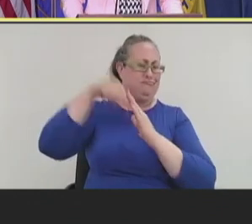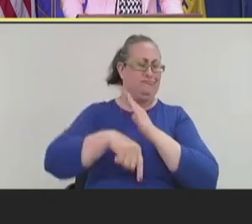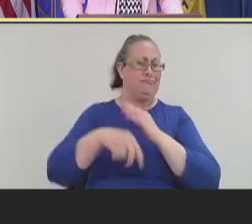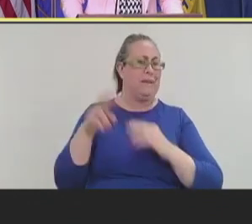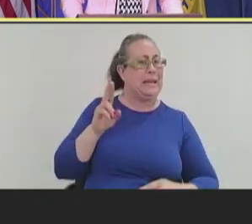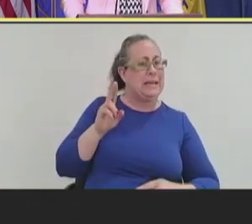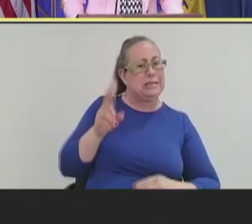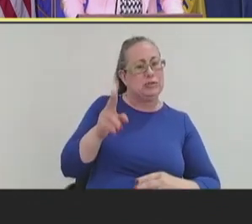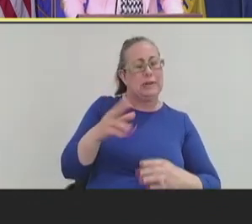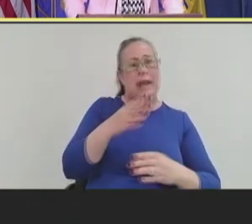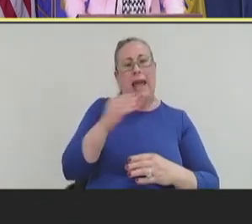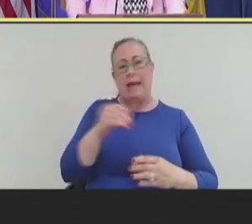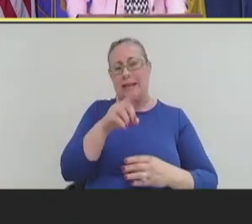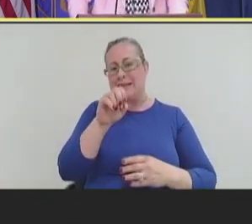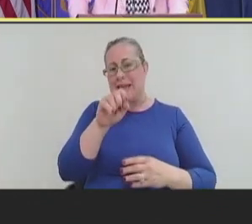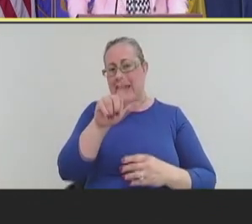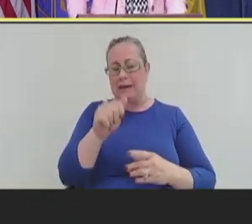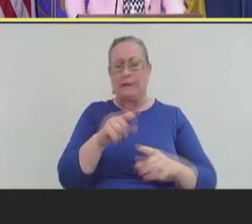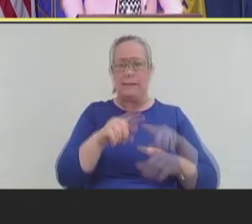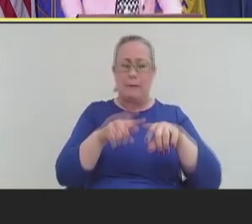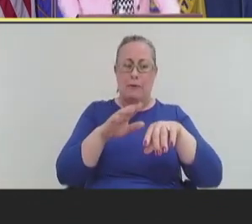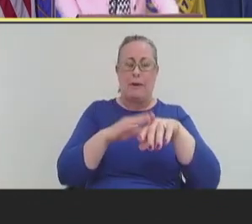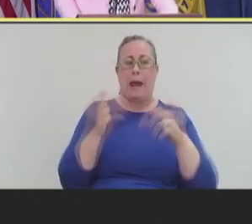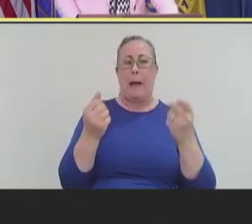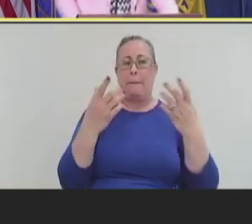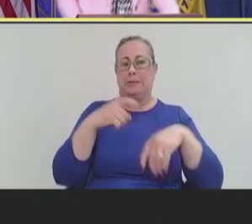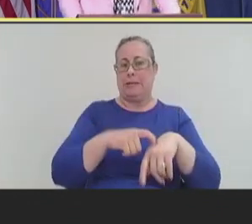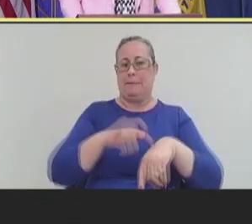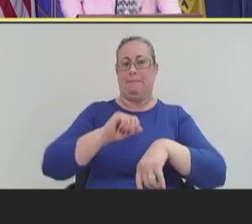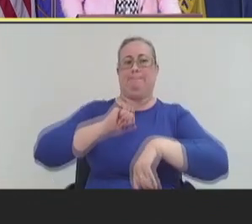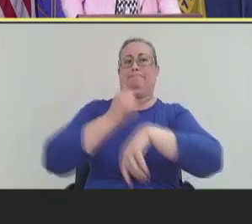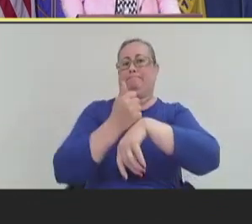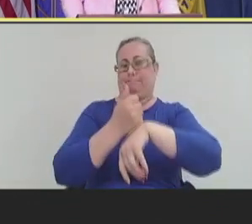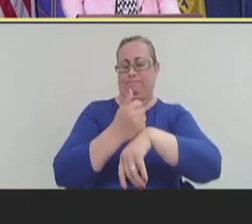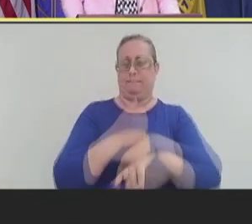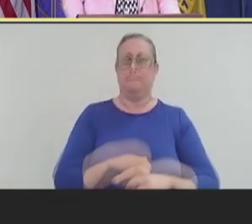depending upon how long they've been in existence. I also want to just talk about